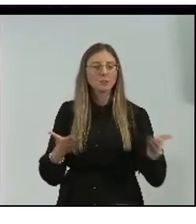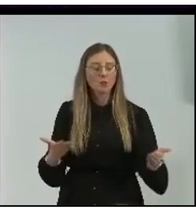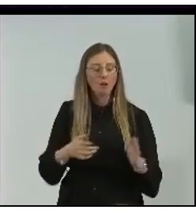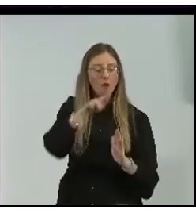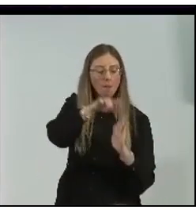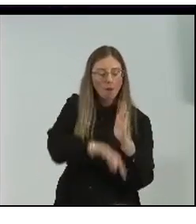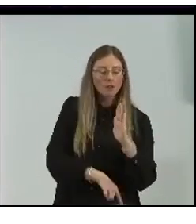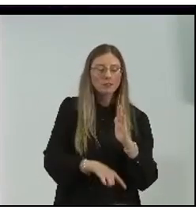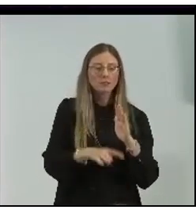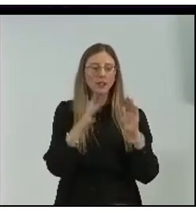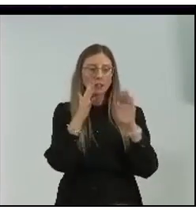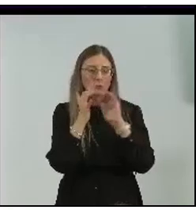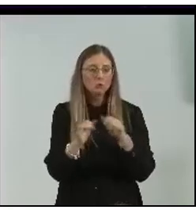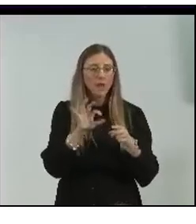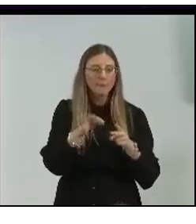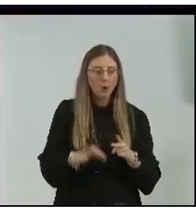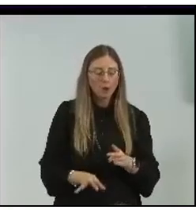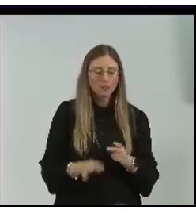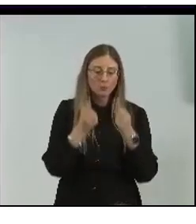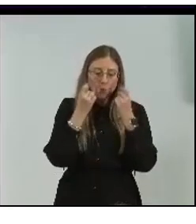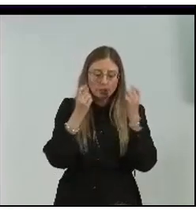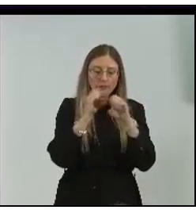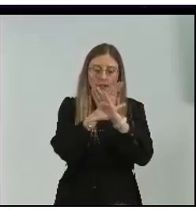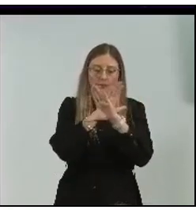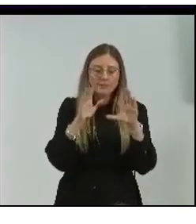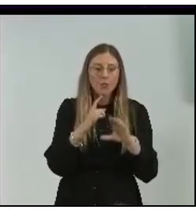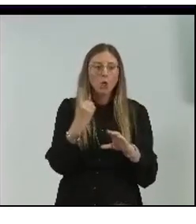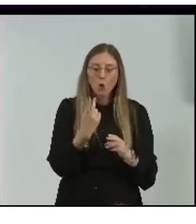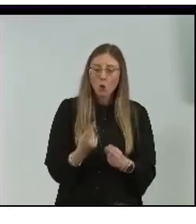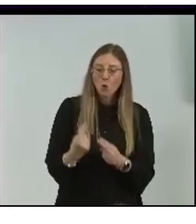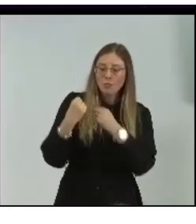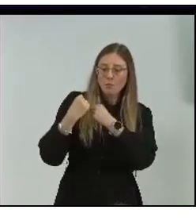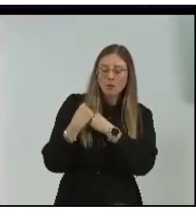having clear checkpoints, having a clear understanding over who's responsible for each